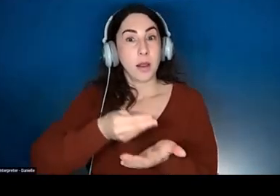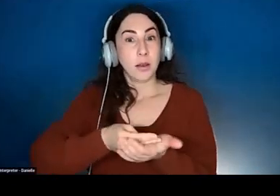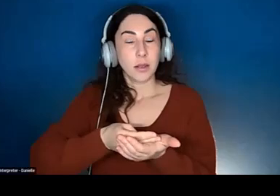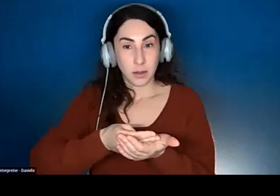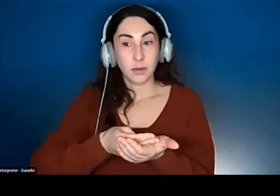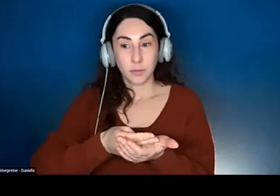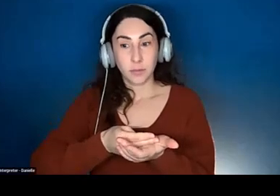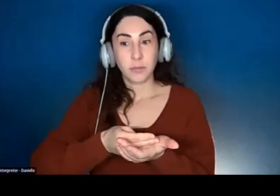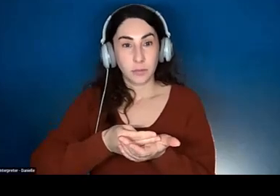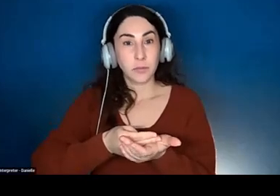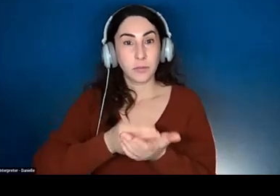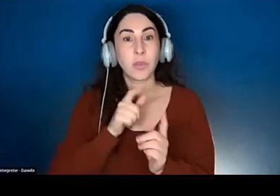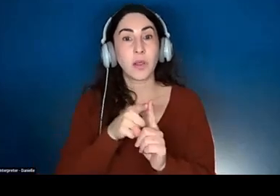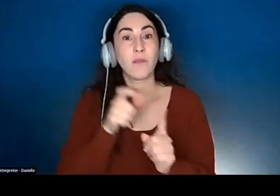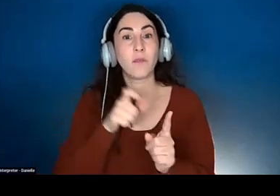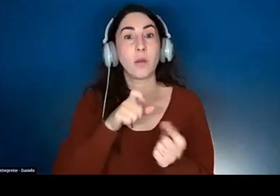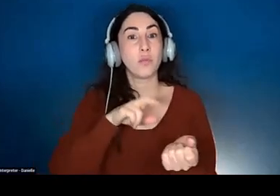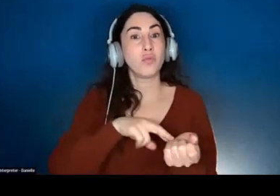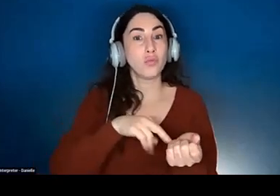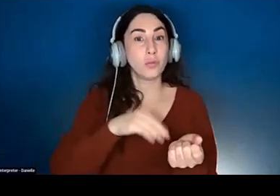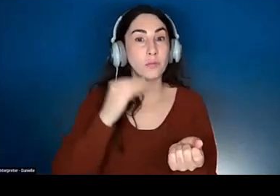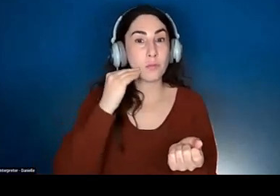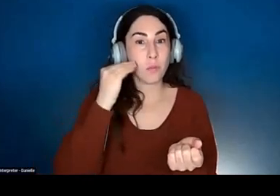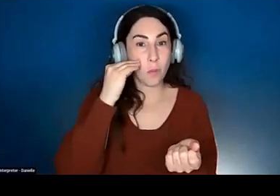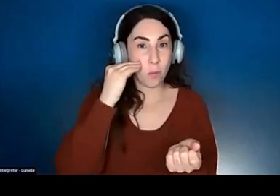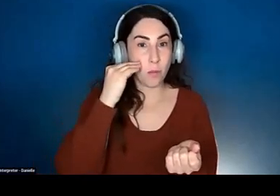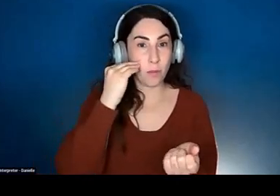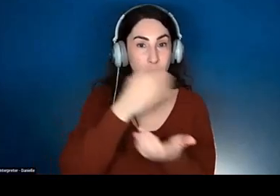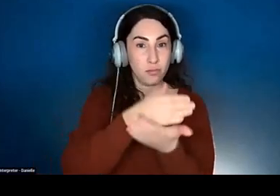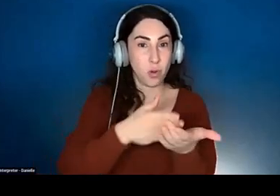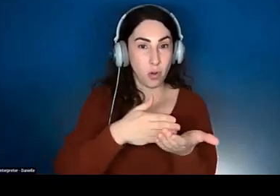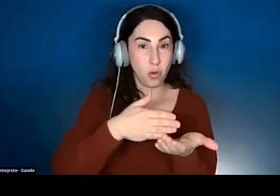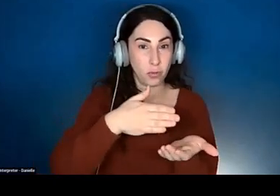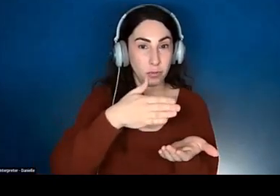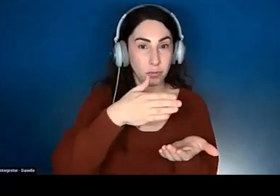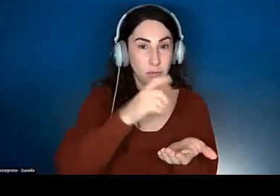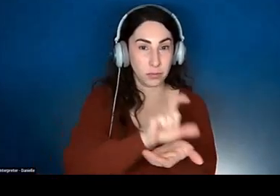the nursing home side of the budget to the waiver